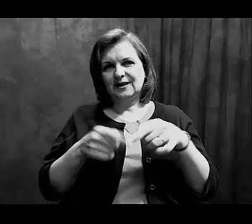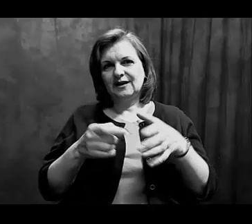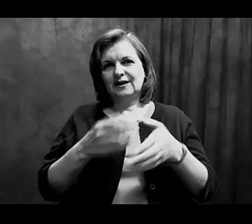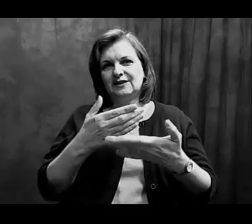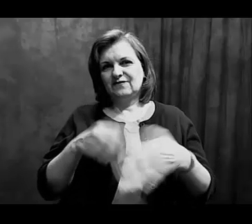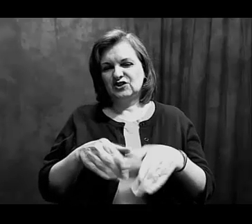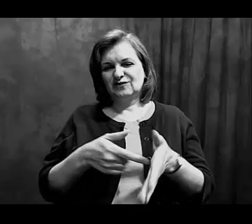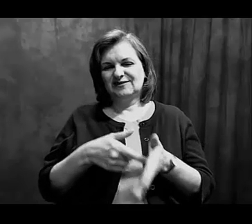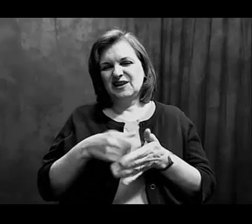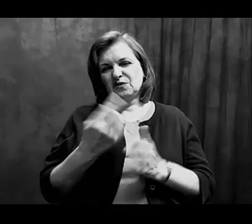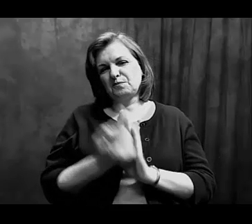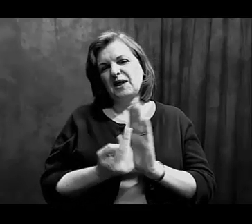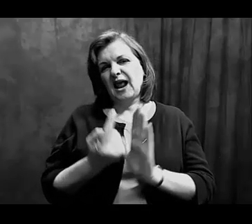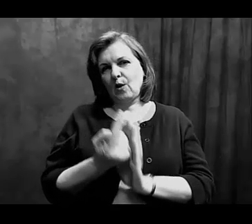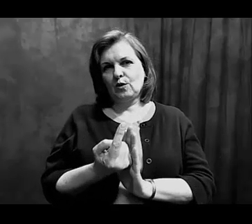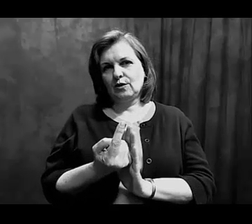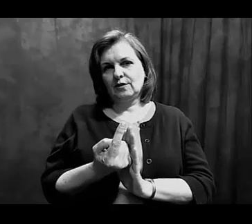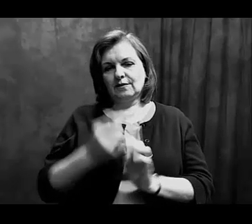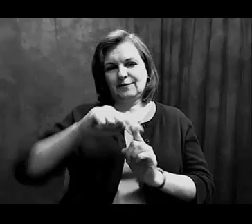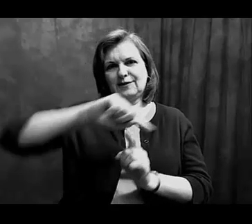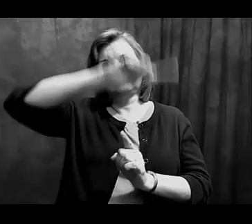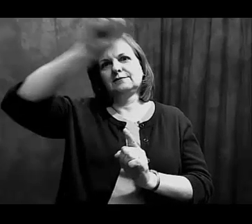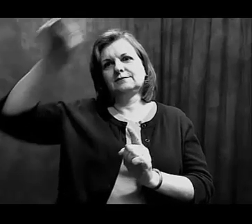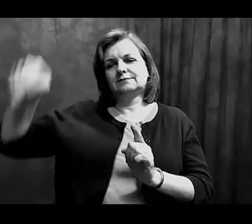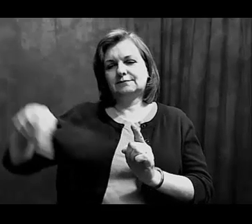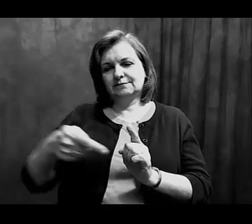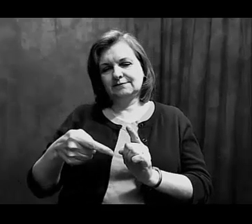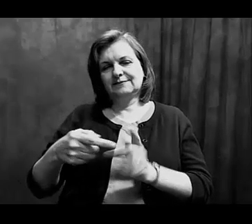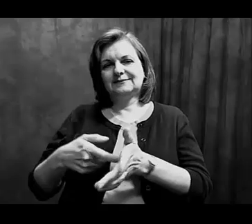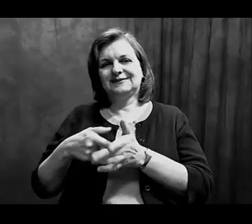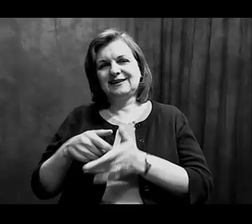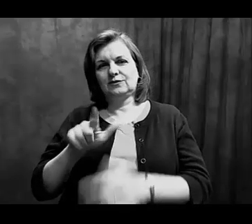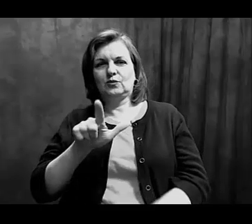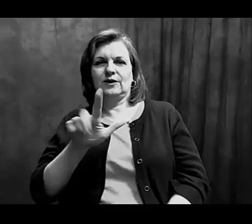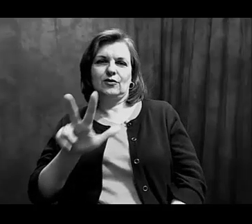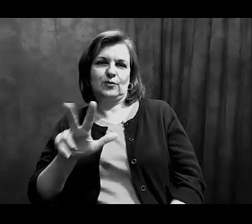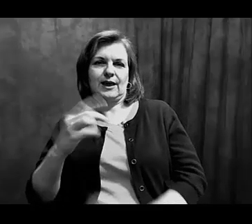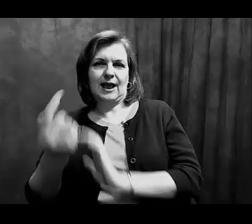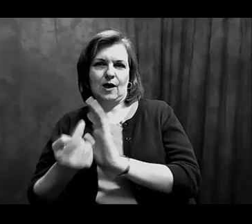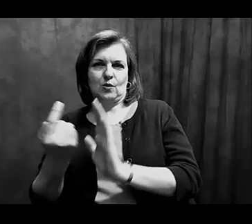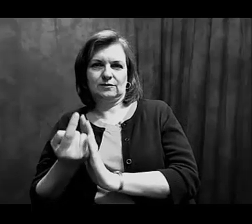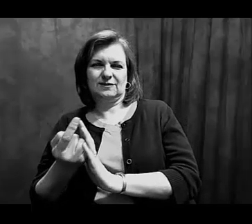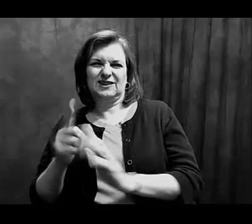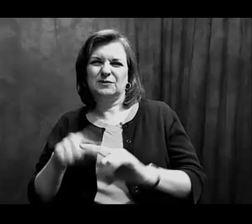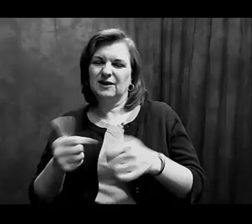the rest takes about 23 hours depending on the cell